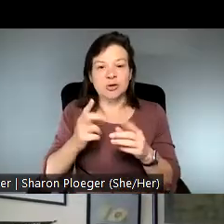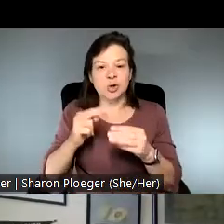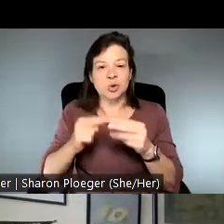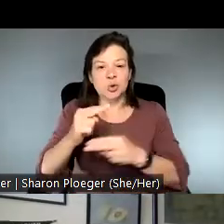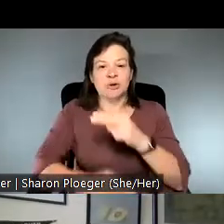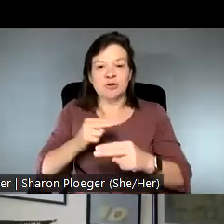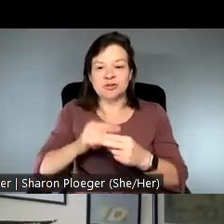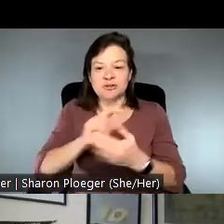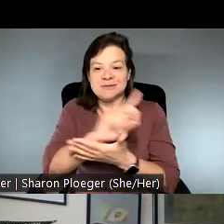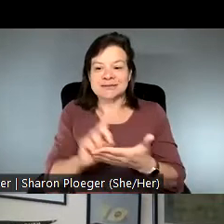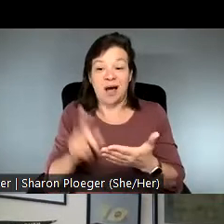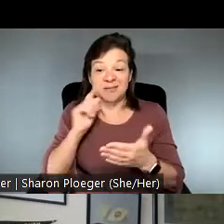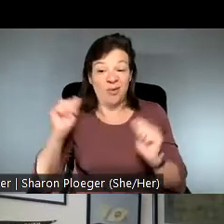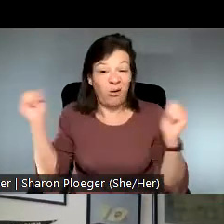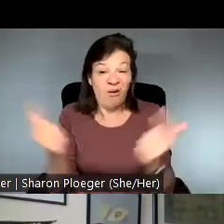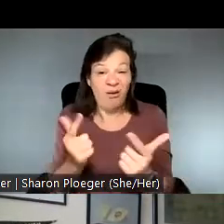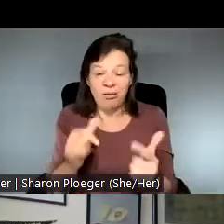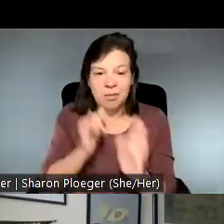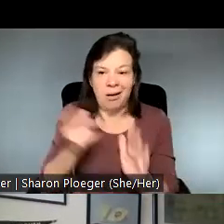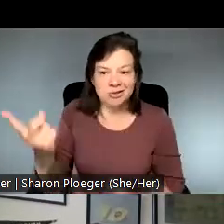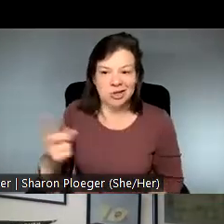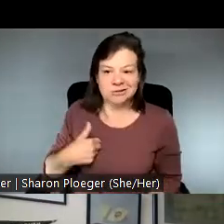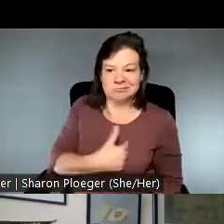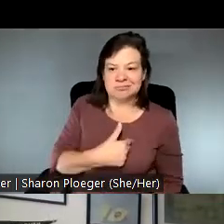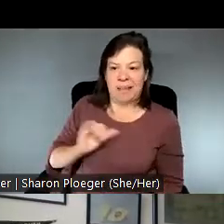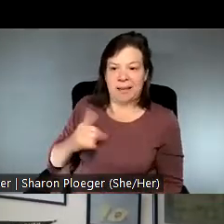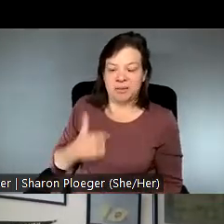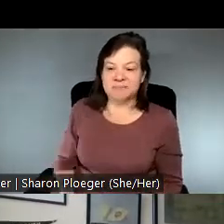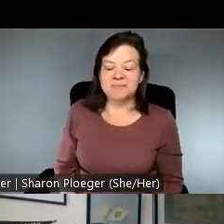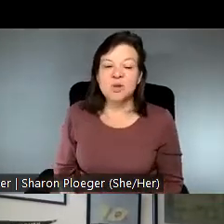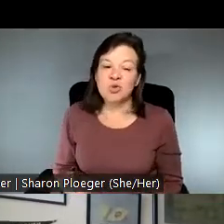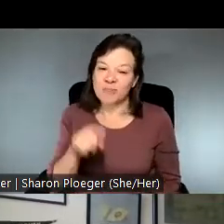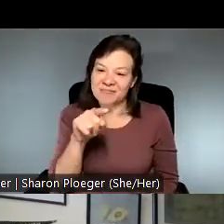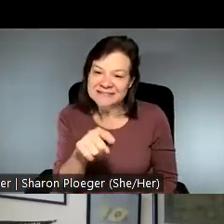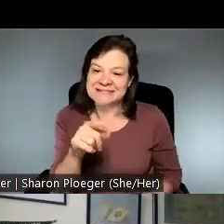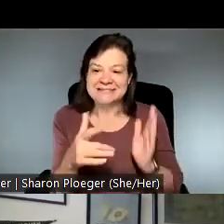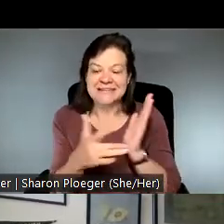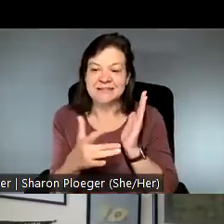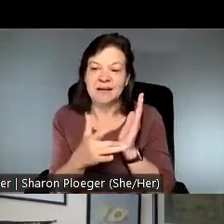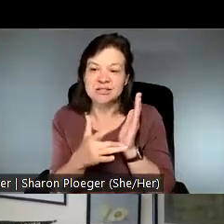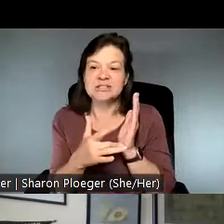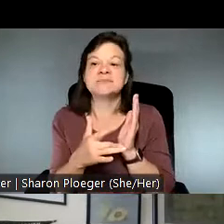So I think this technology is definitely here to stay.